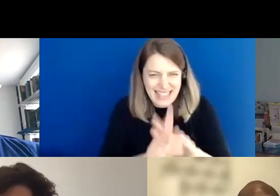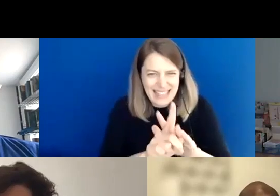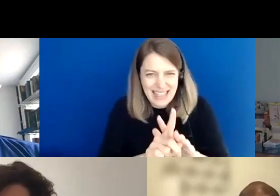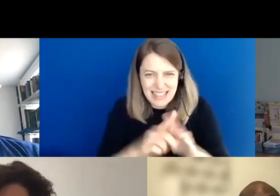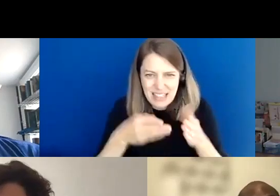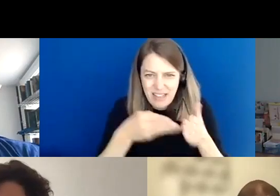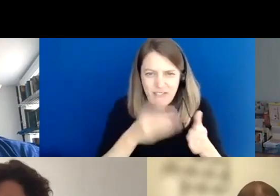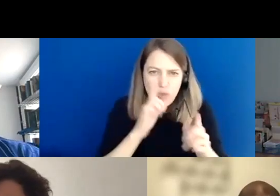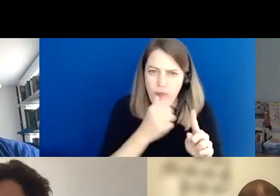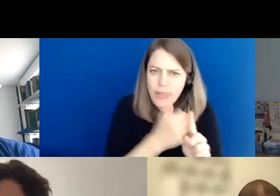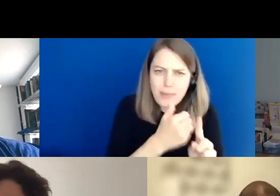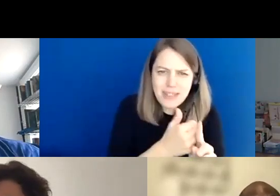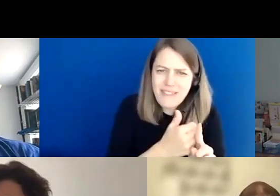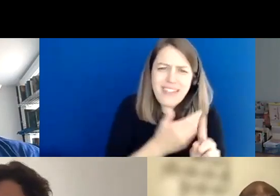They're people, we're people.